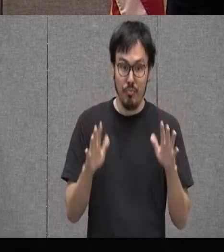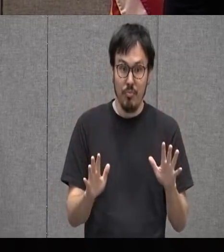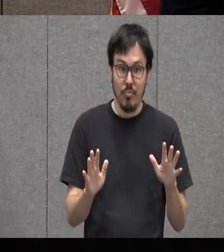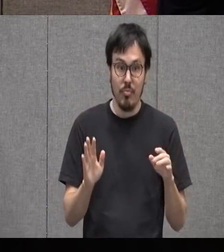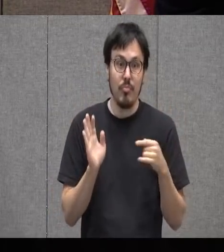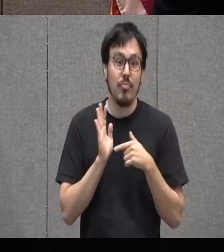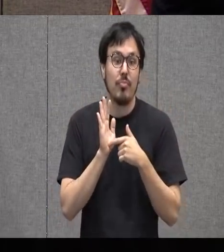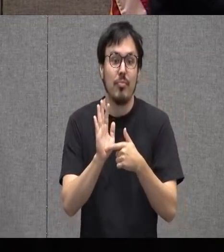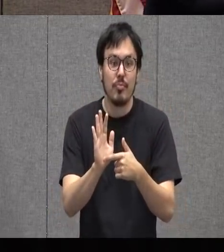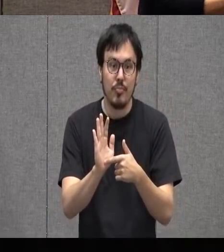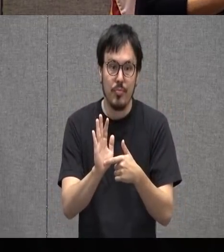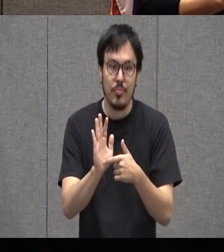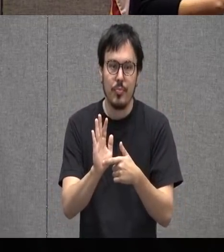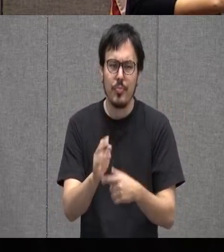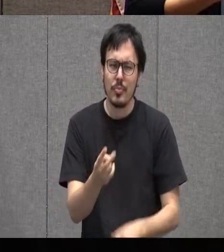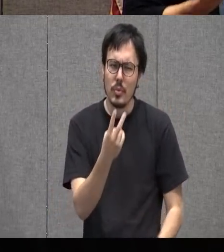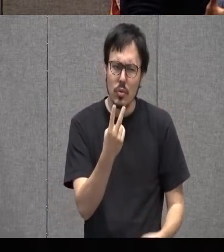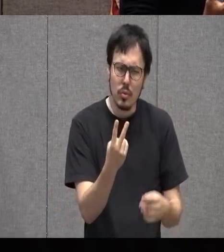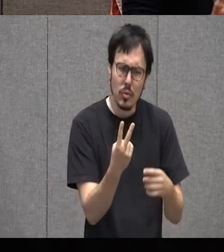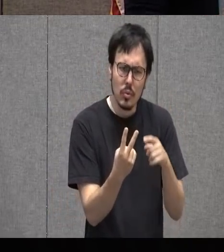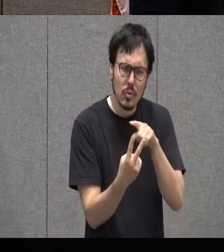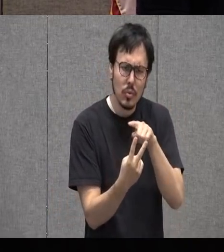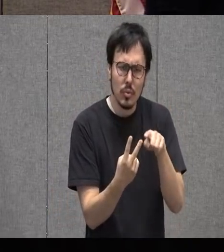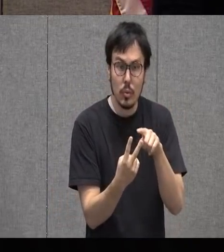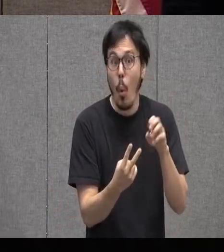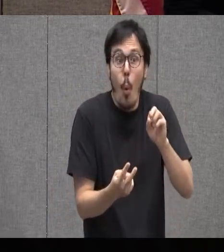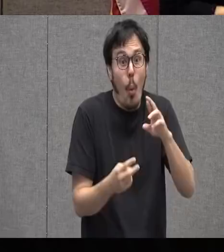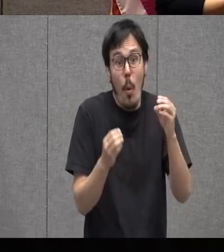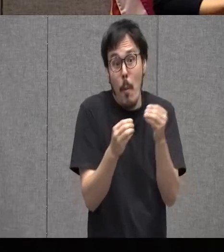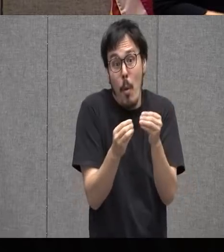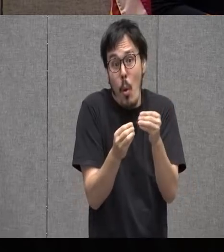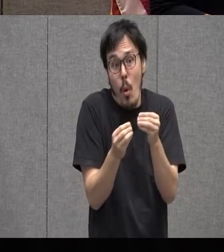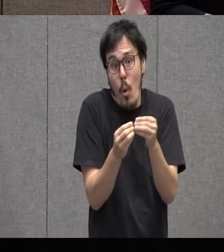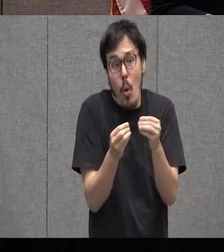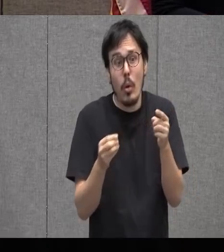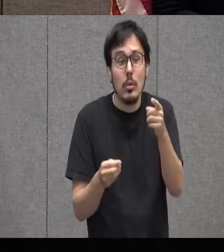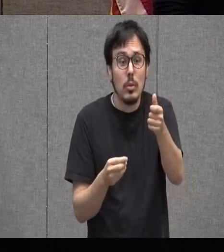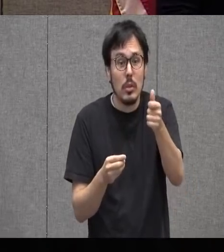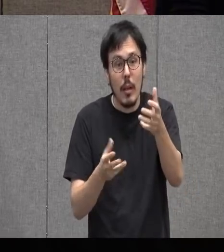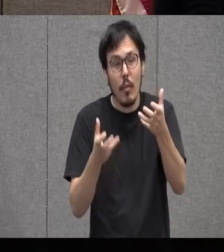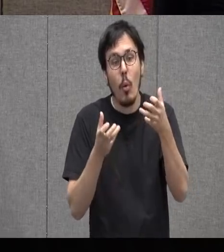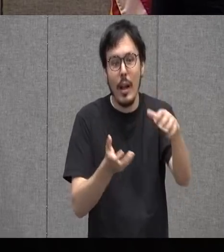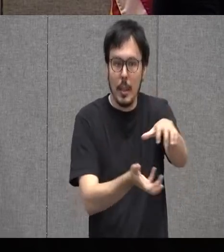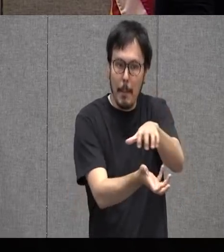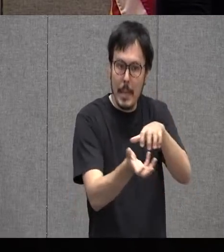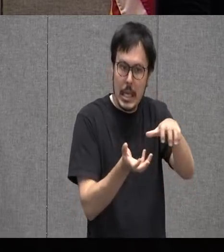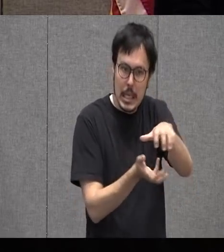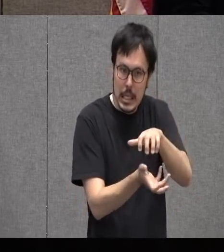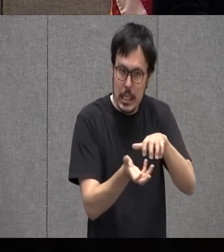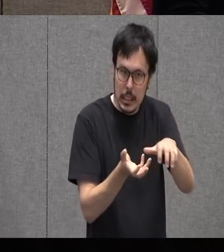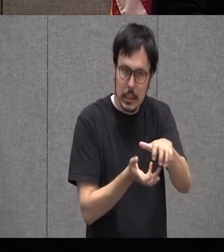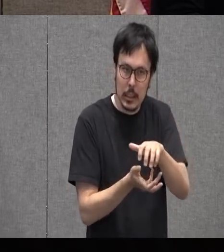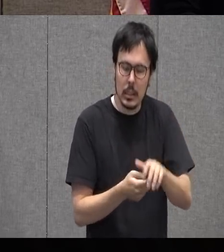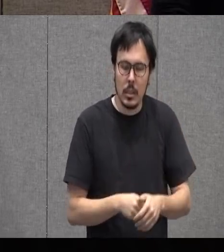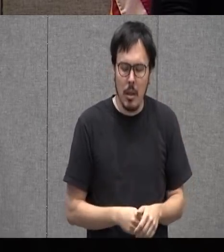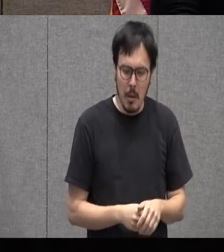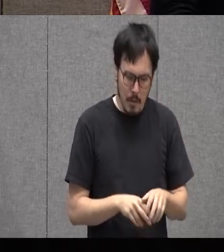What are two or more things that you would want to combine? And then what are you observing before?